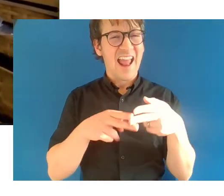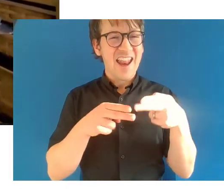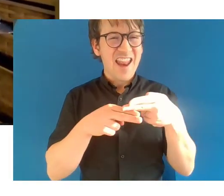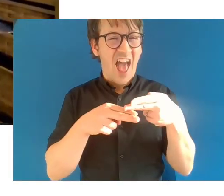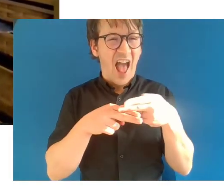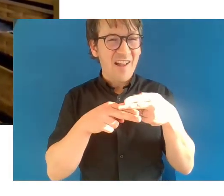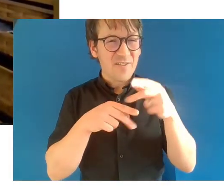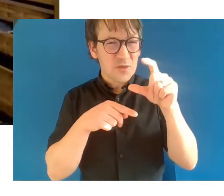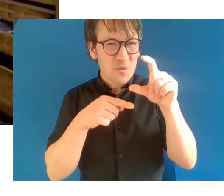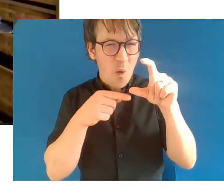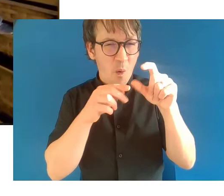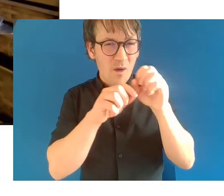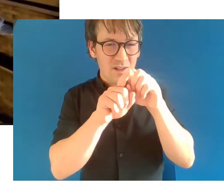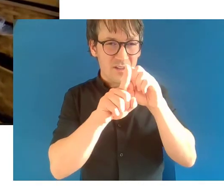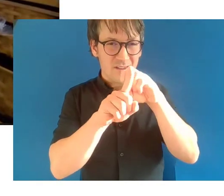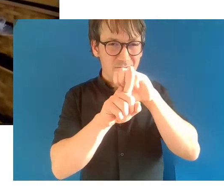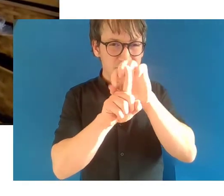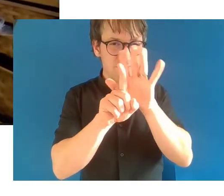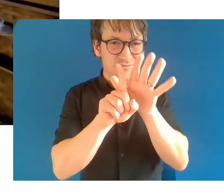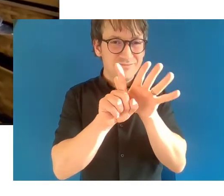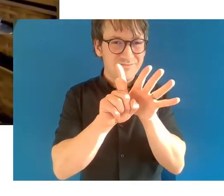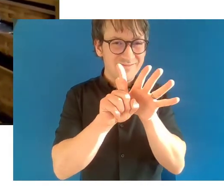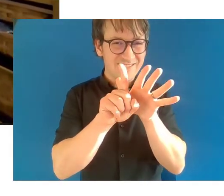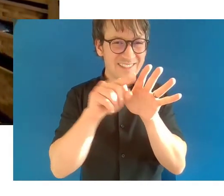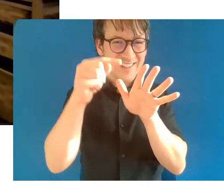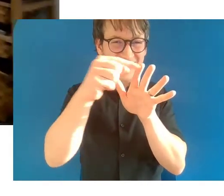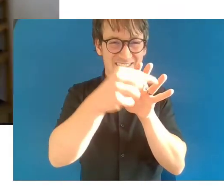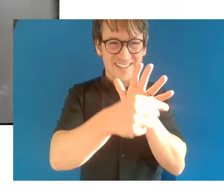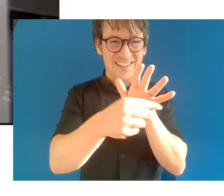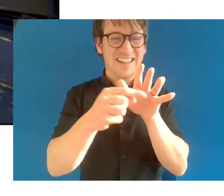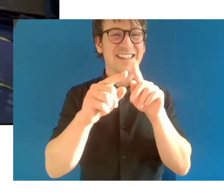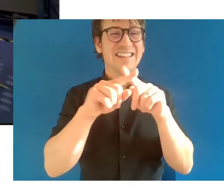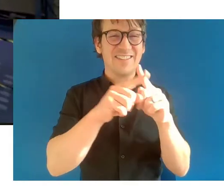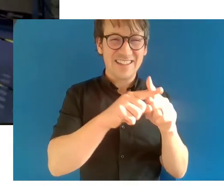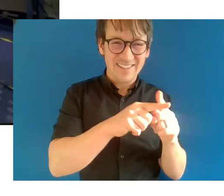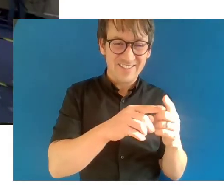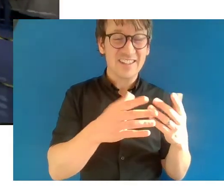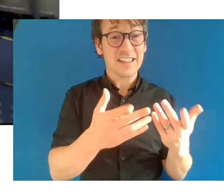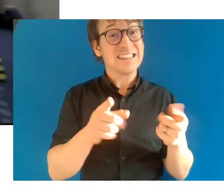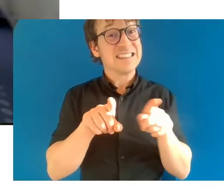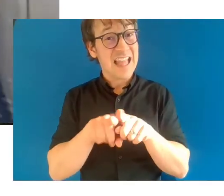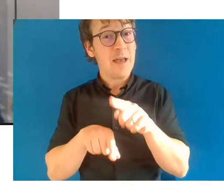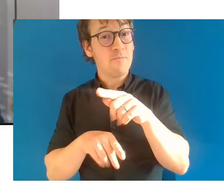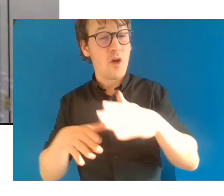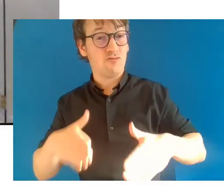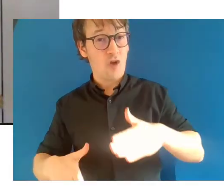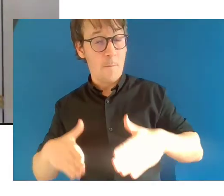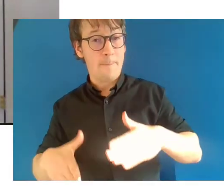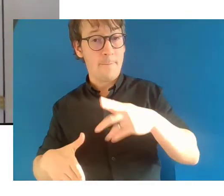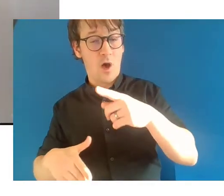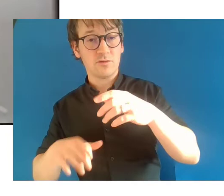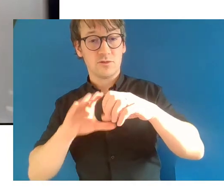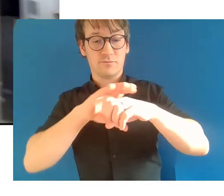It's like a Swiss army knife, where you just change the end [effector 15:32] or the function